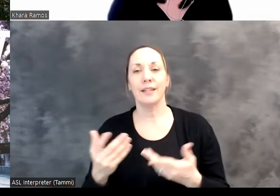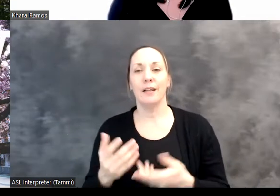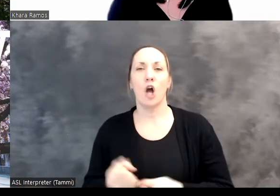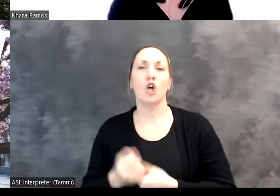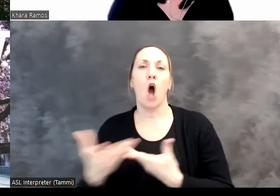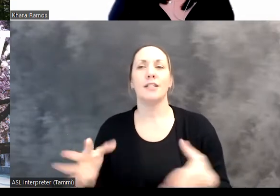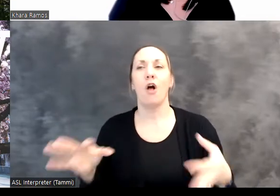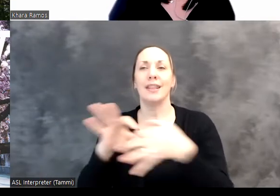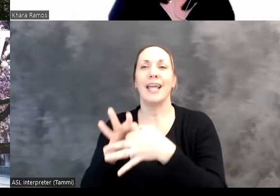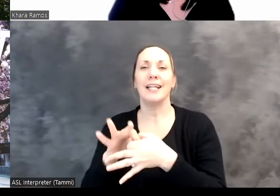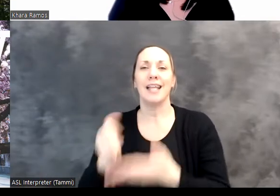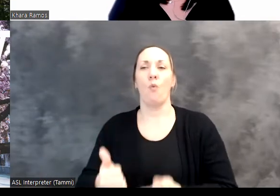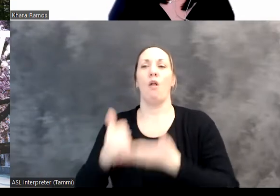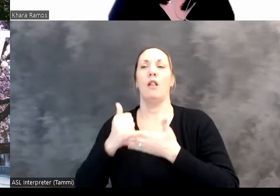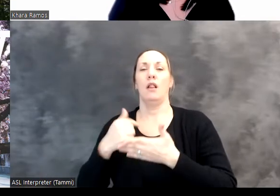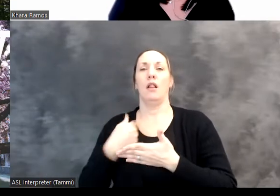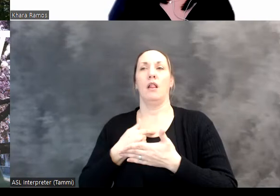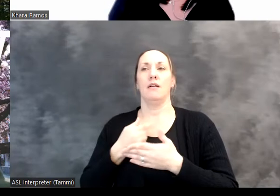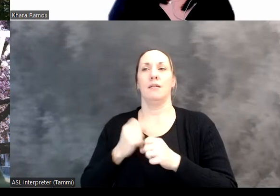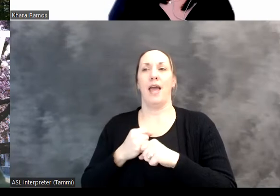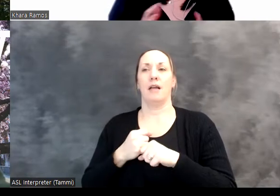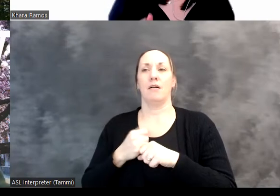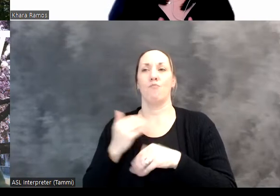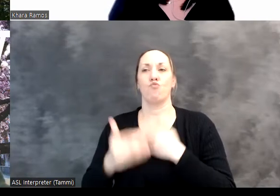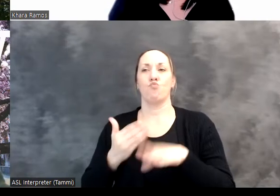very reductionist, we want to simplify the variables to find true,